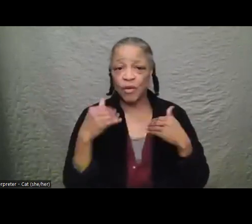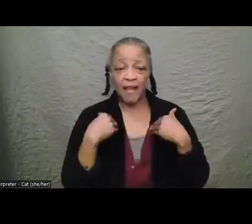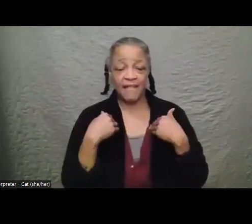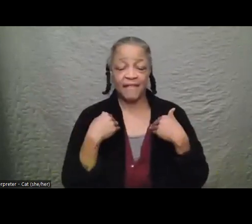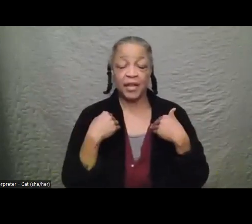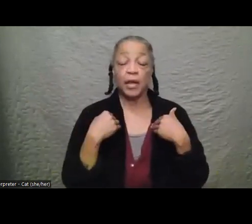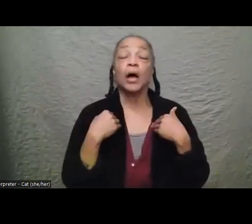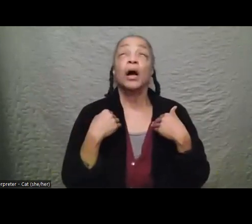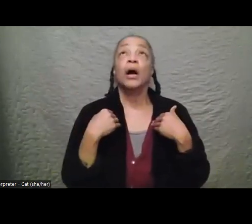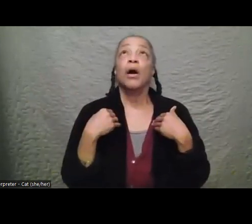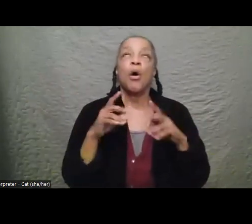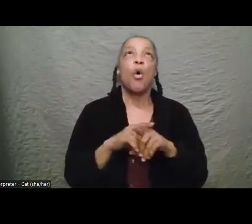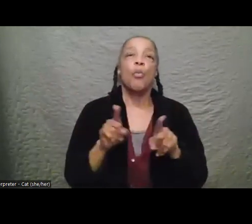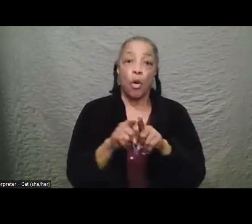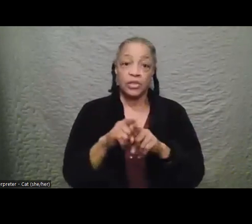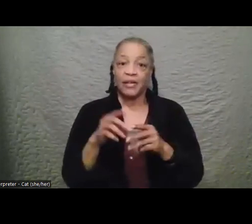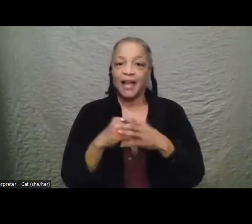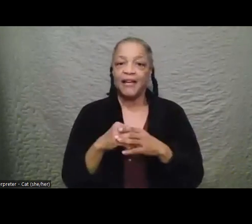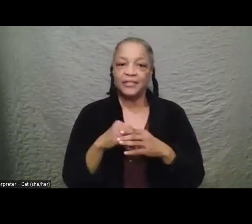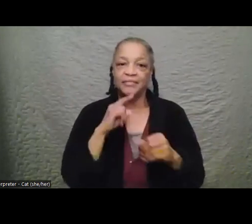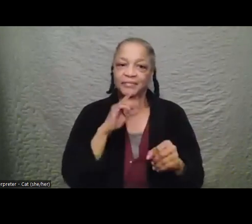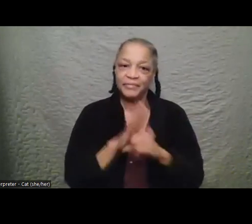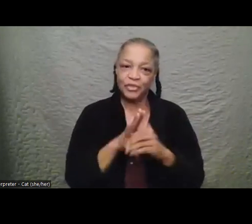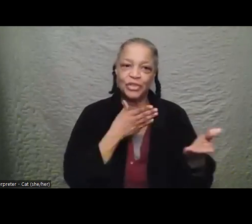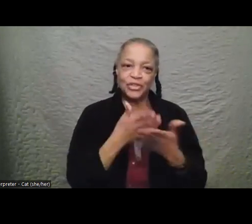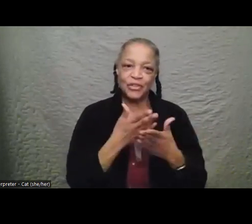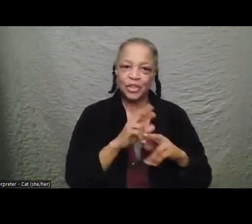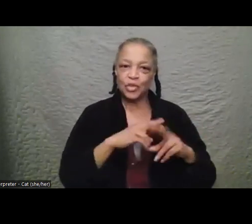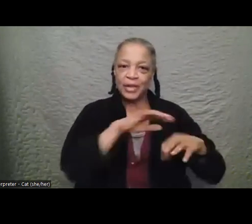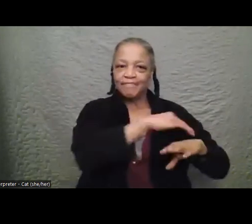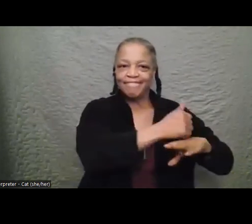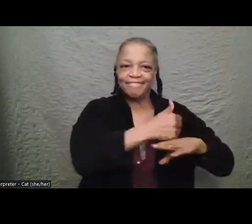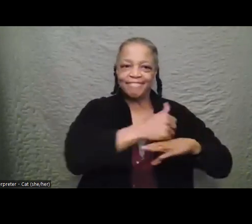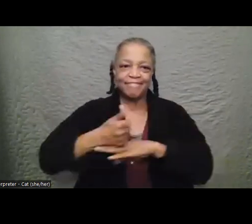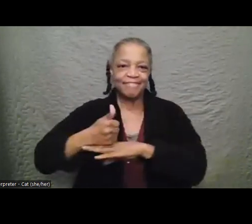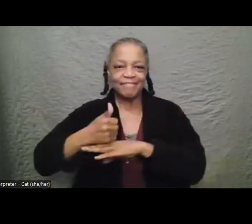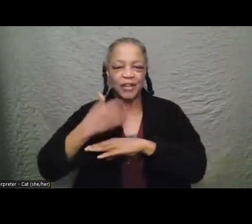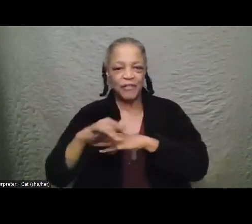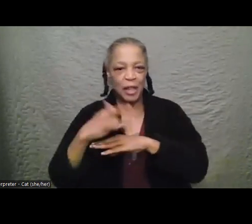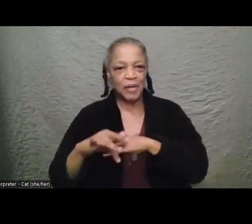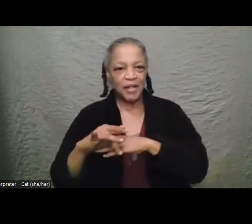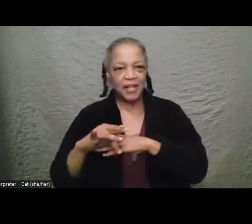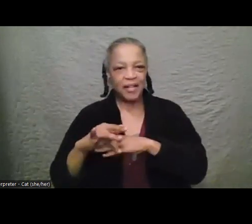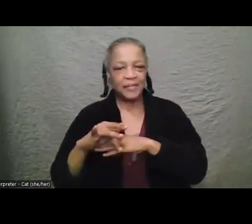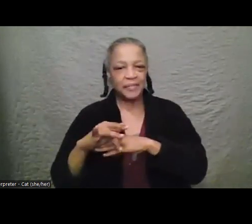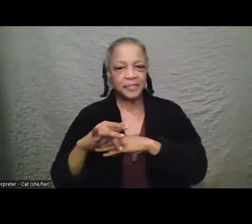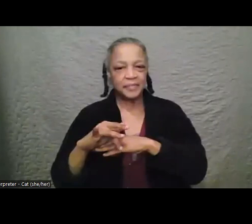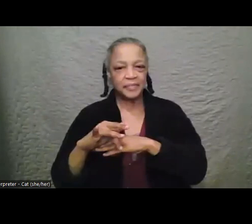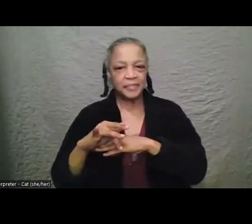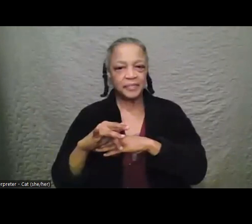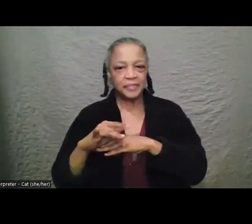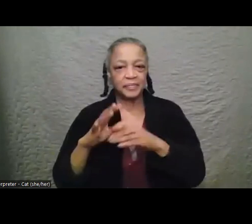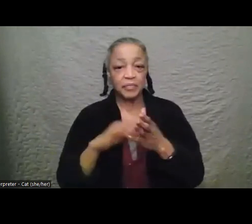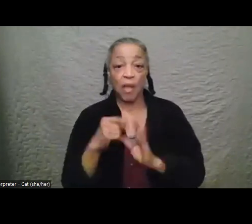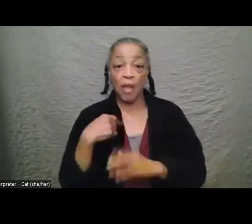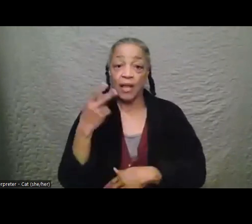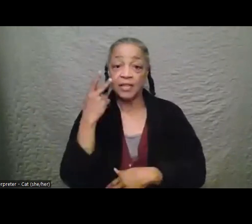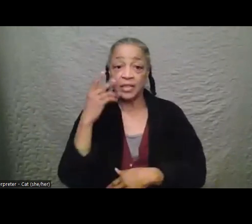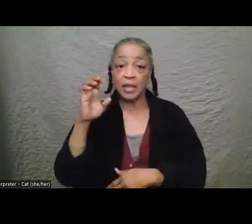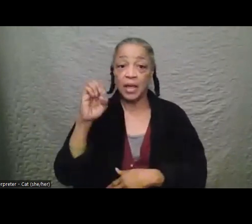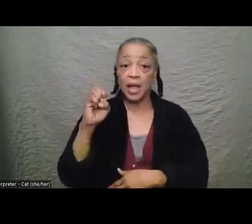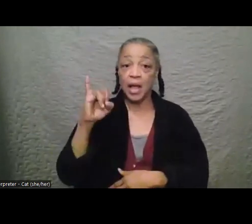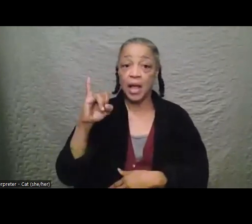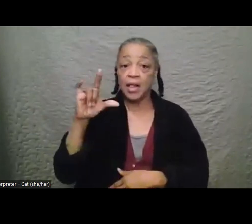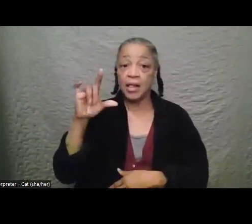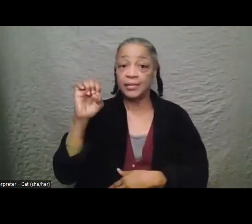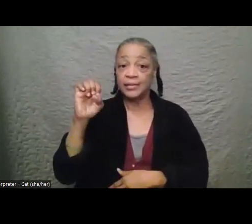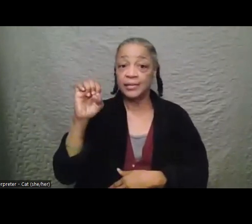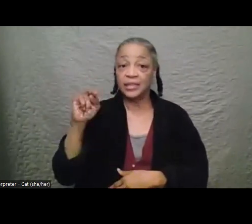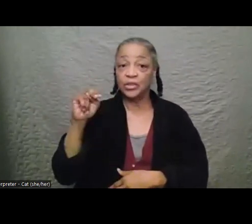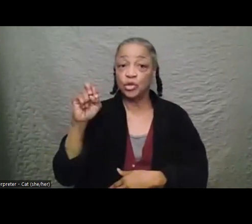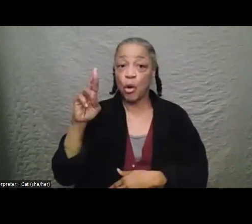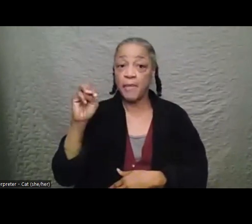We also have to make sure all the services are ready and available . I told Eileen Norman